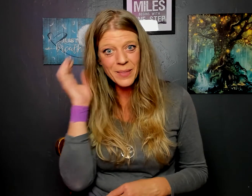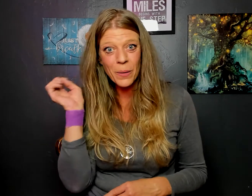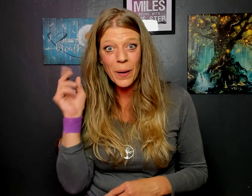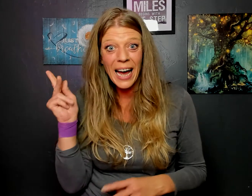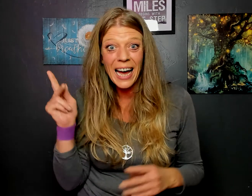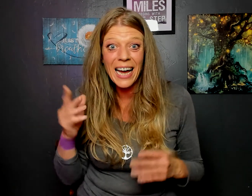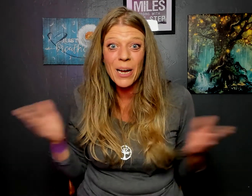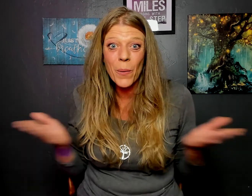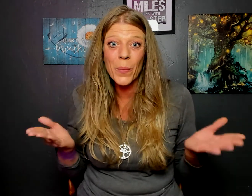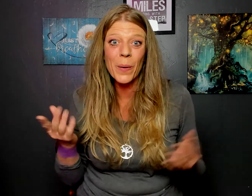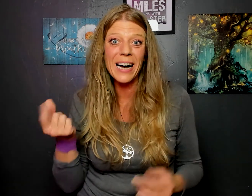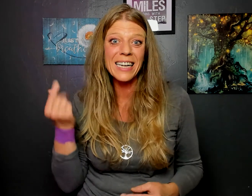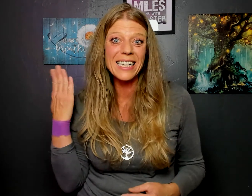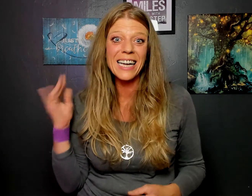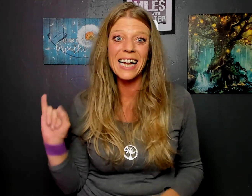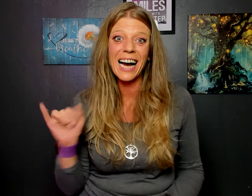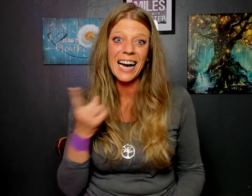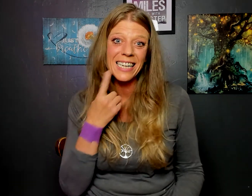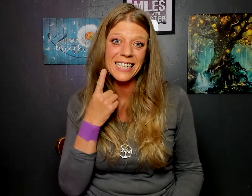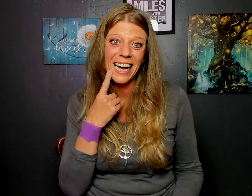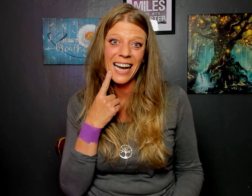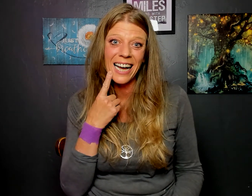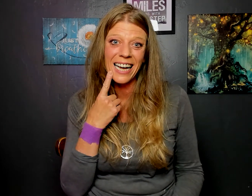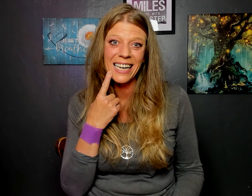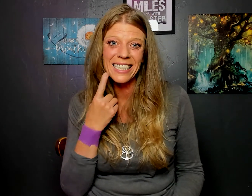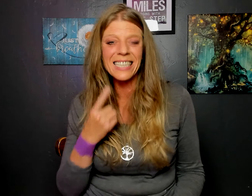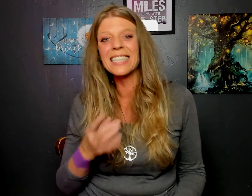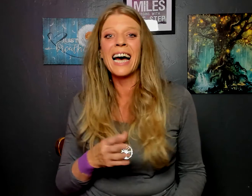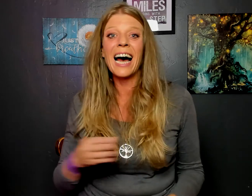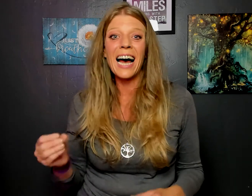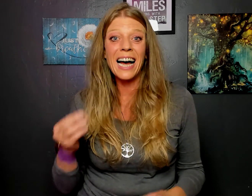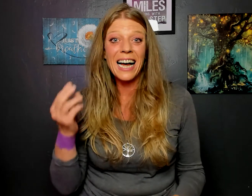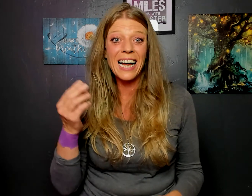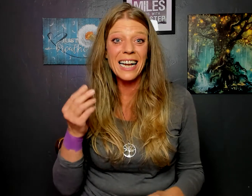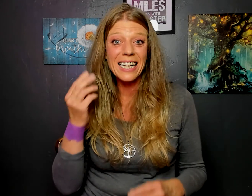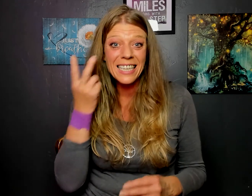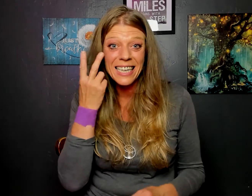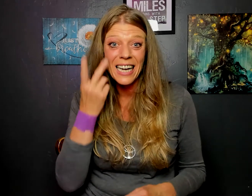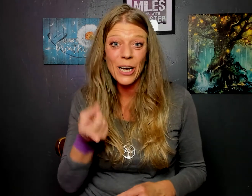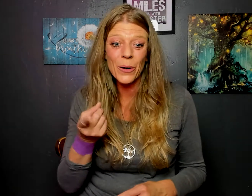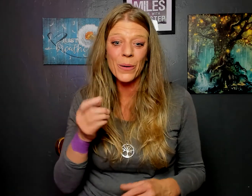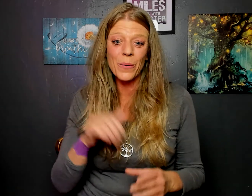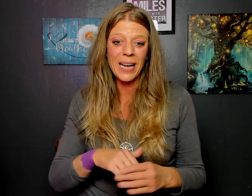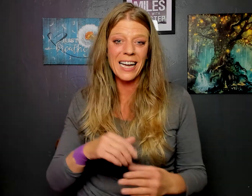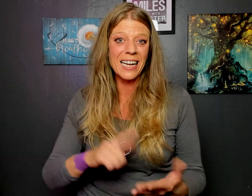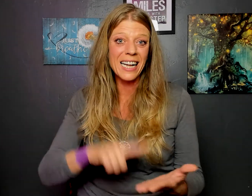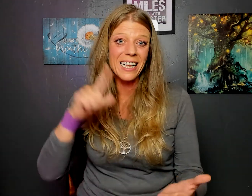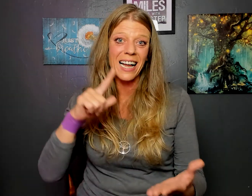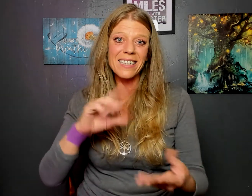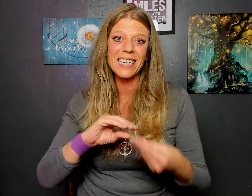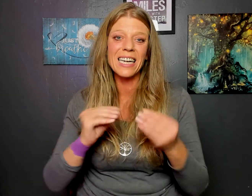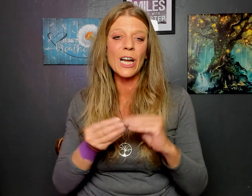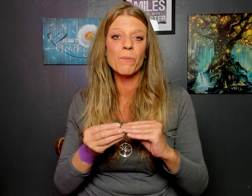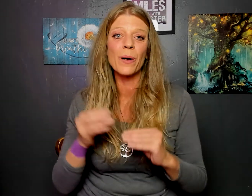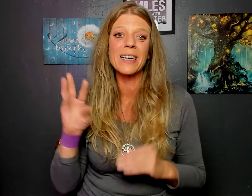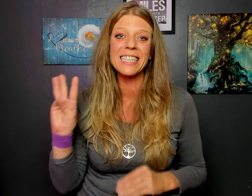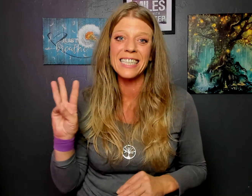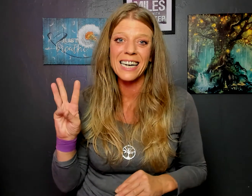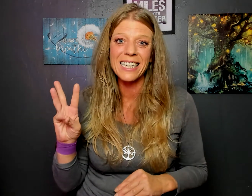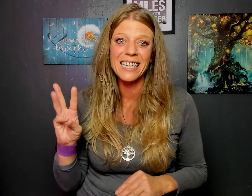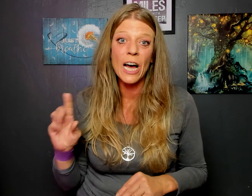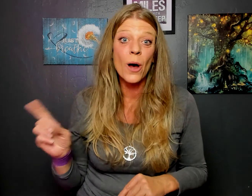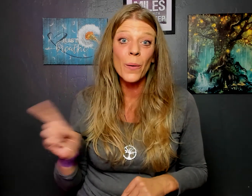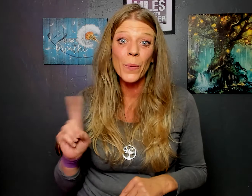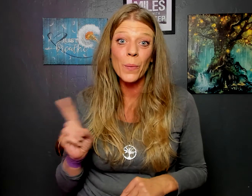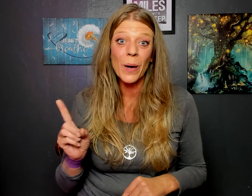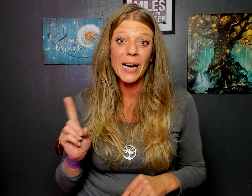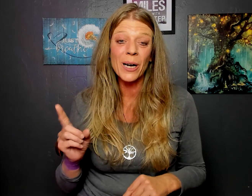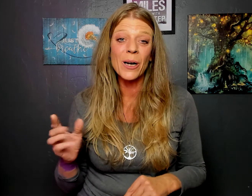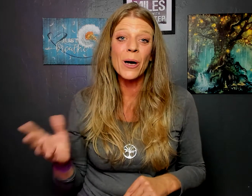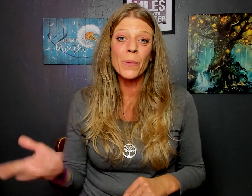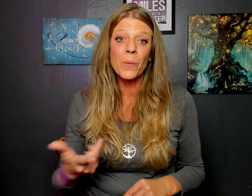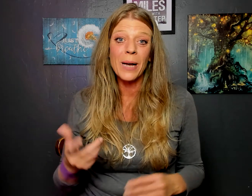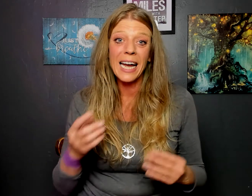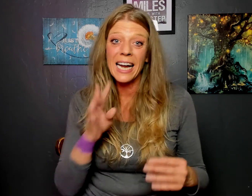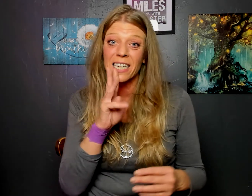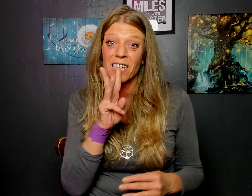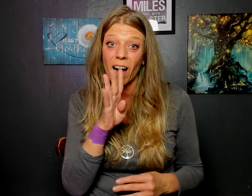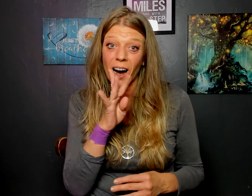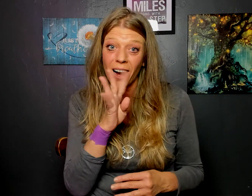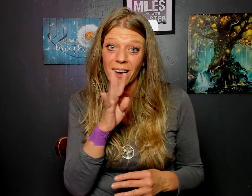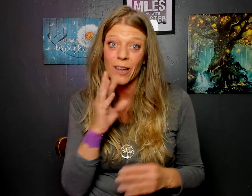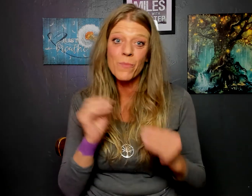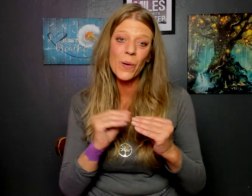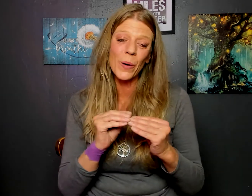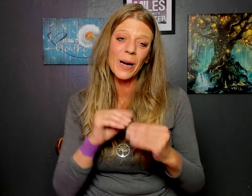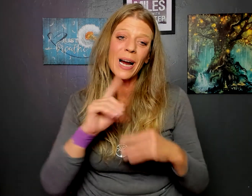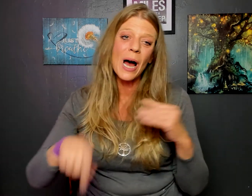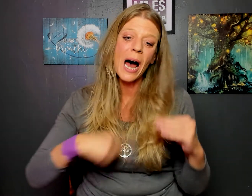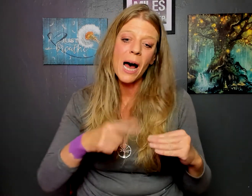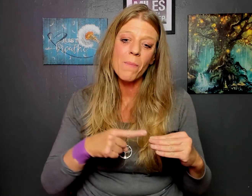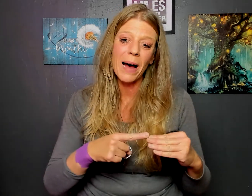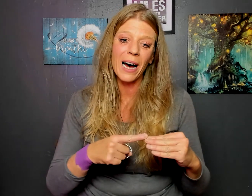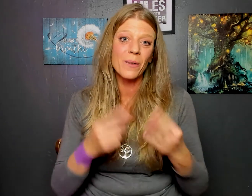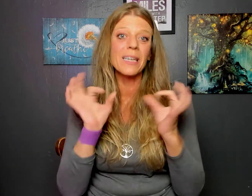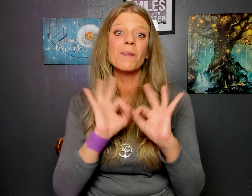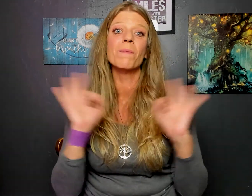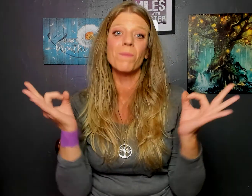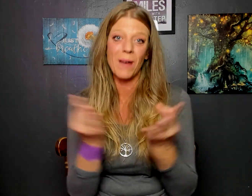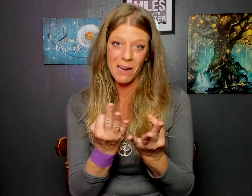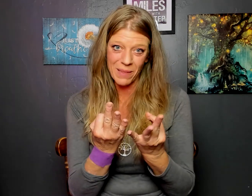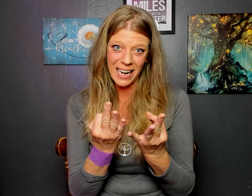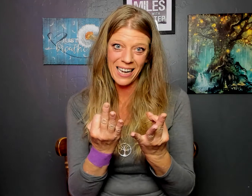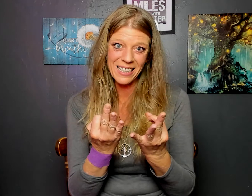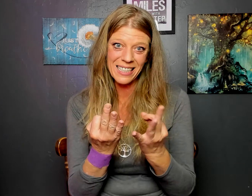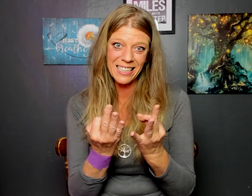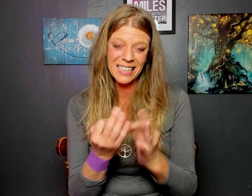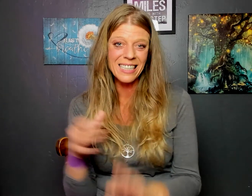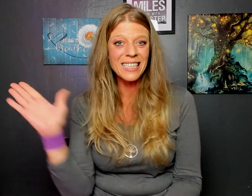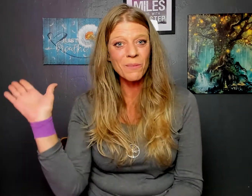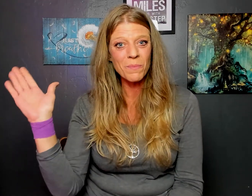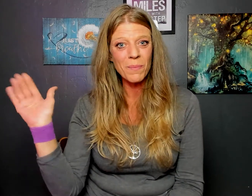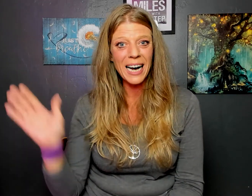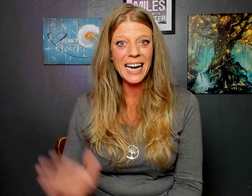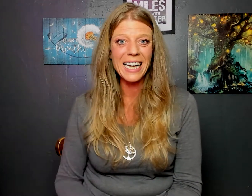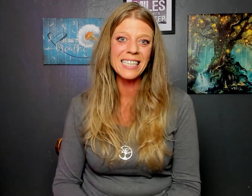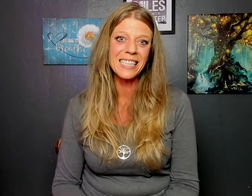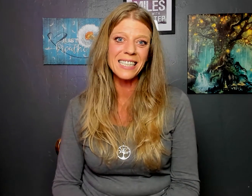OK! What did I say? And, see you in Lesson #06 where we talk more about family. Bye!